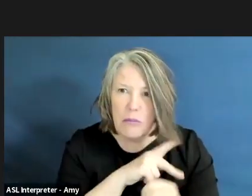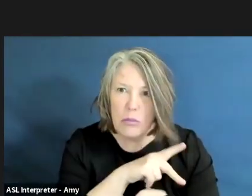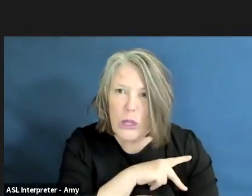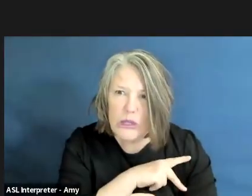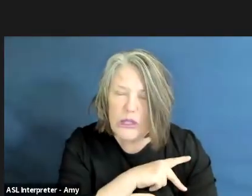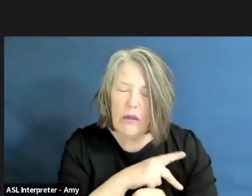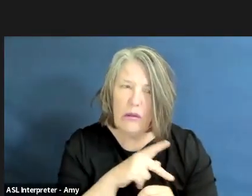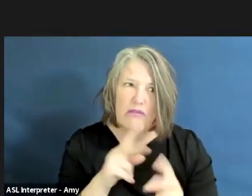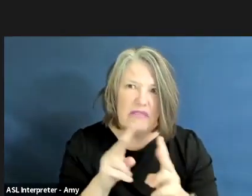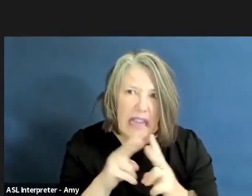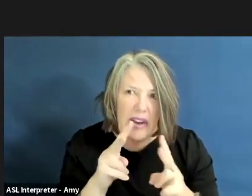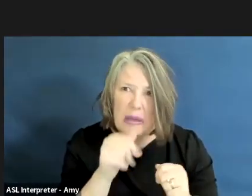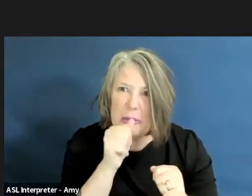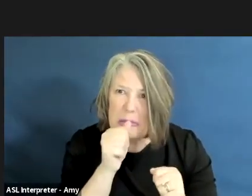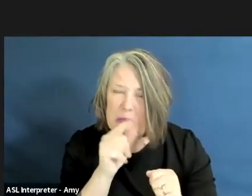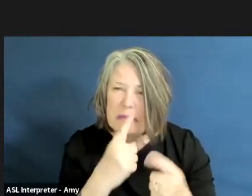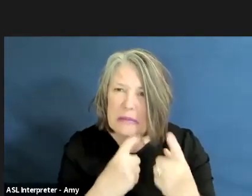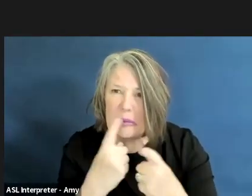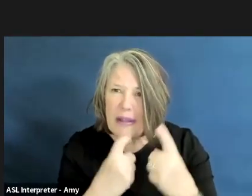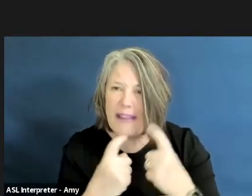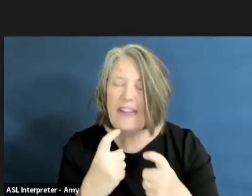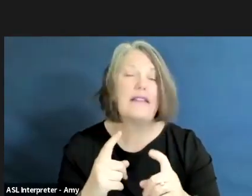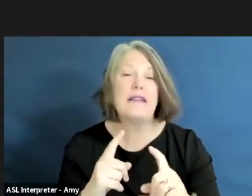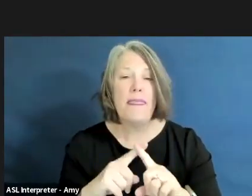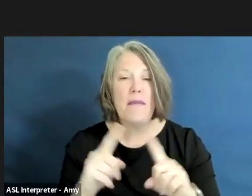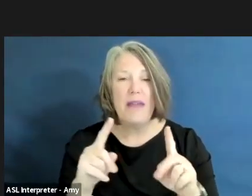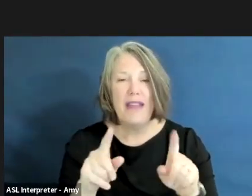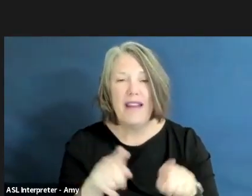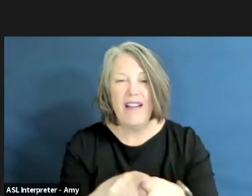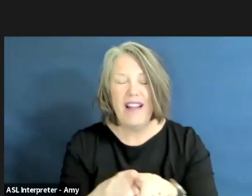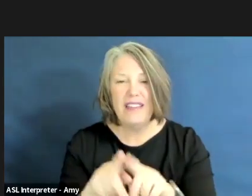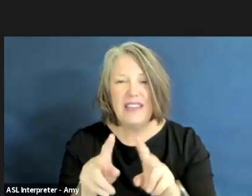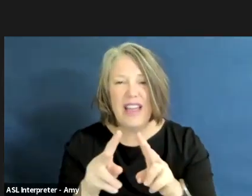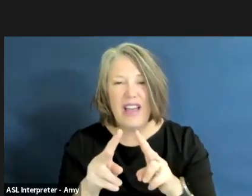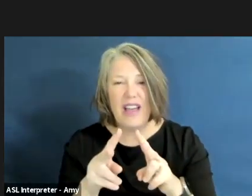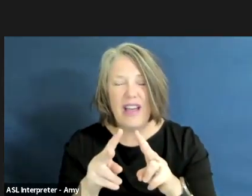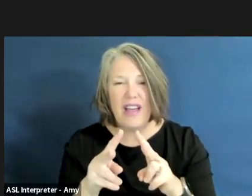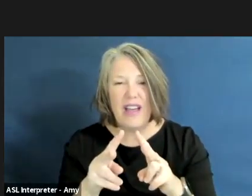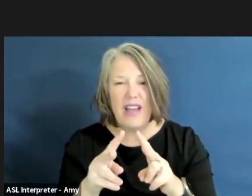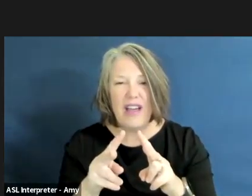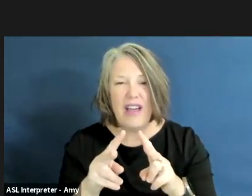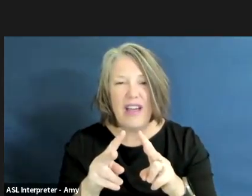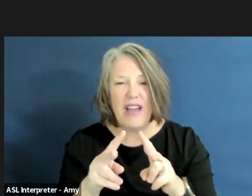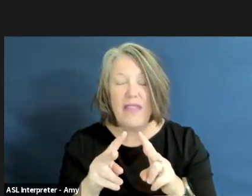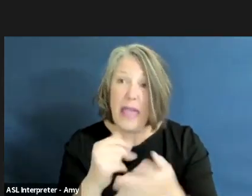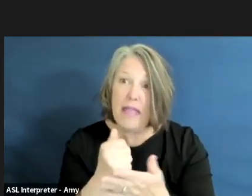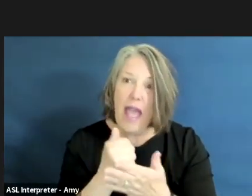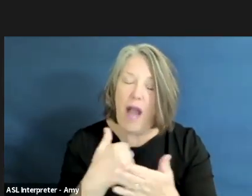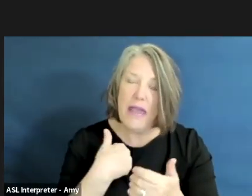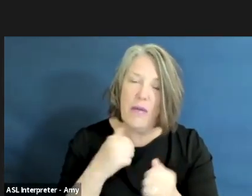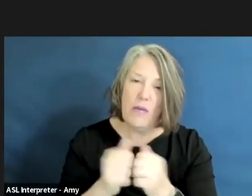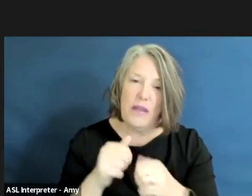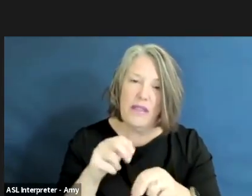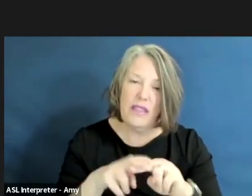but they were also physically assisting me to the phlebotomy chair. I walked into the clinic with my husband.